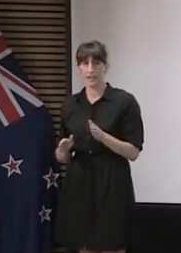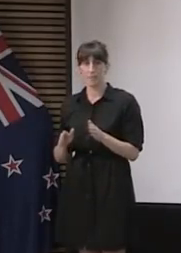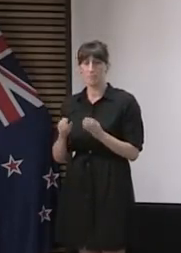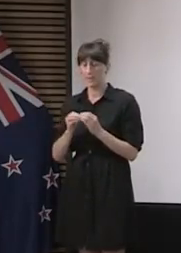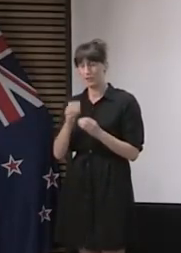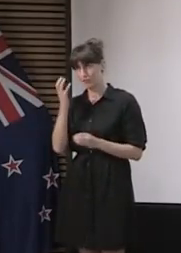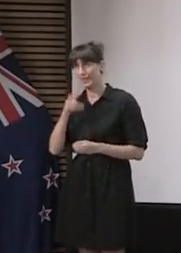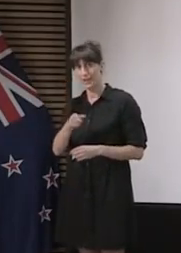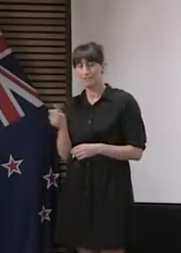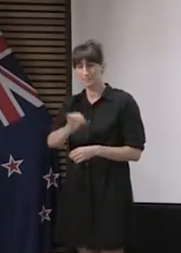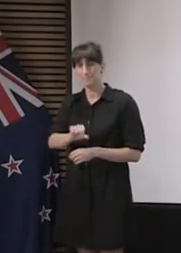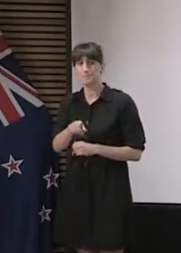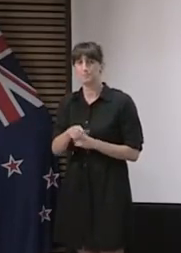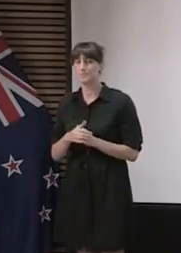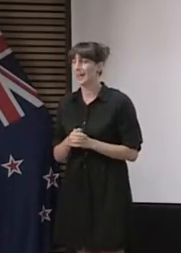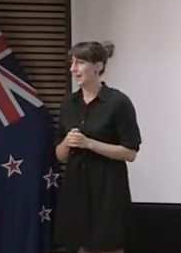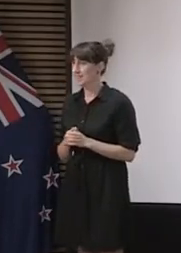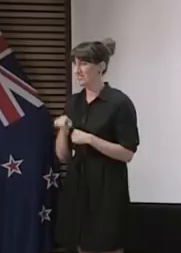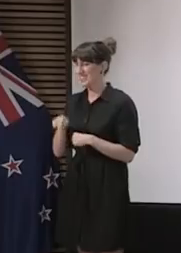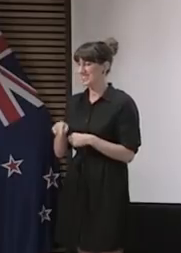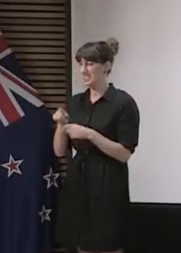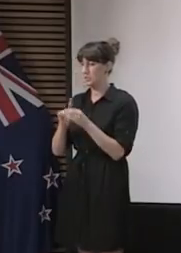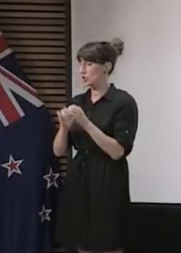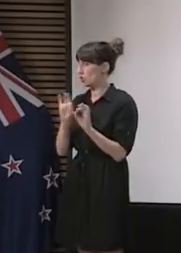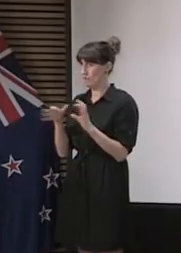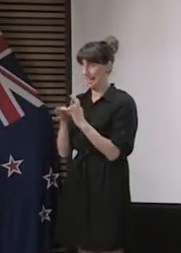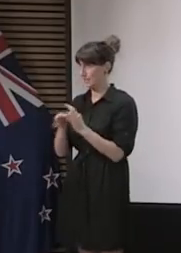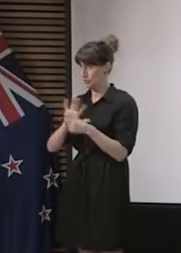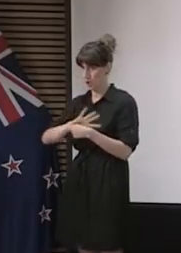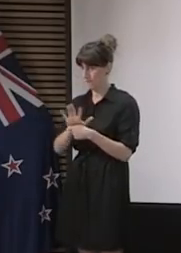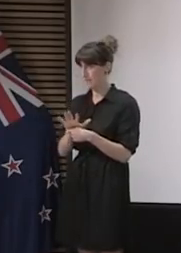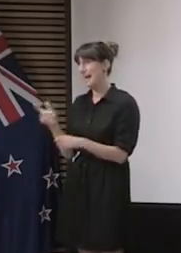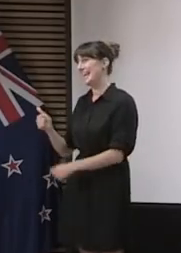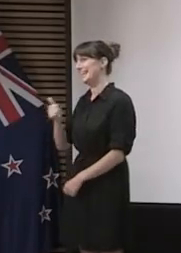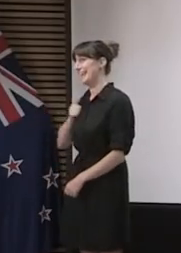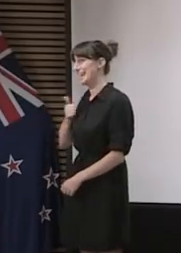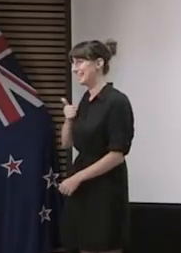Canada has suffered itsworst shooting on the weekend.